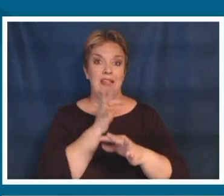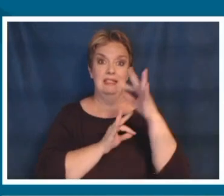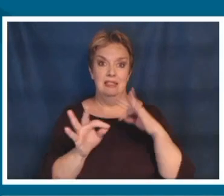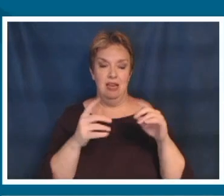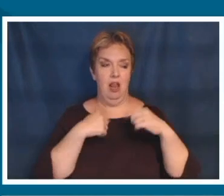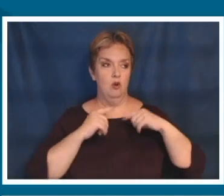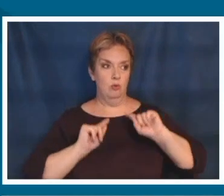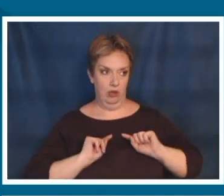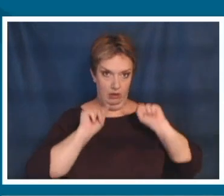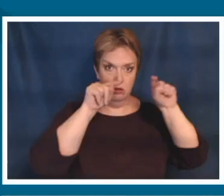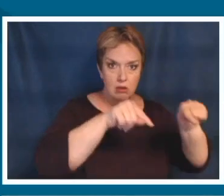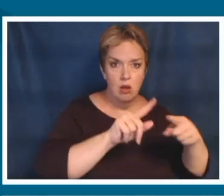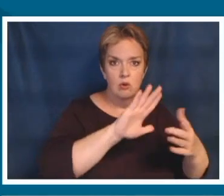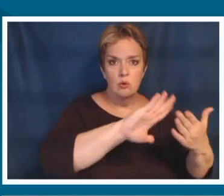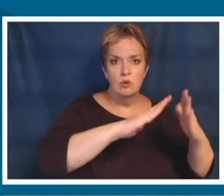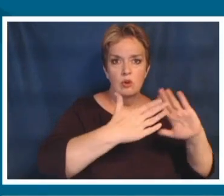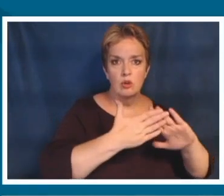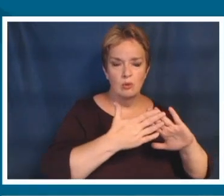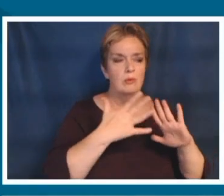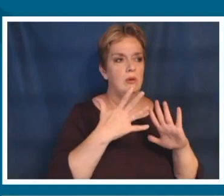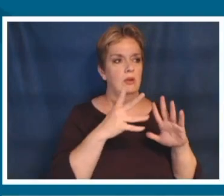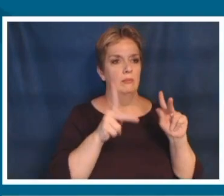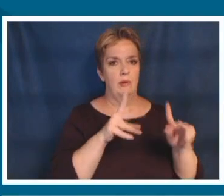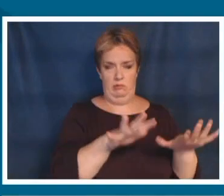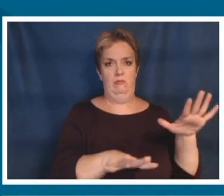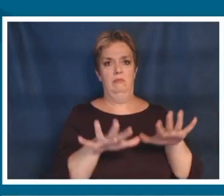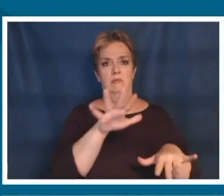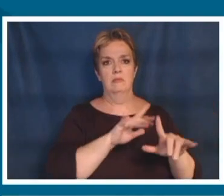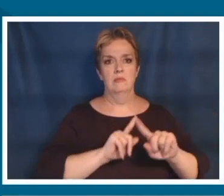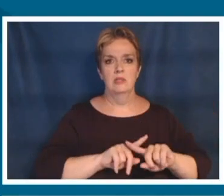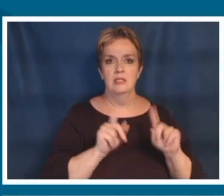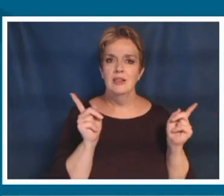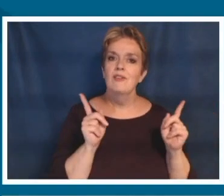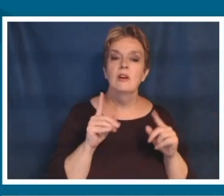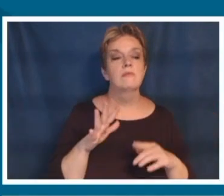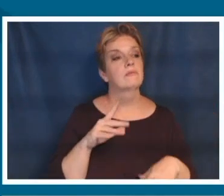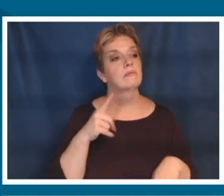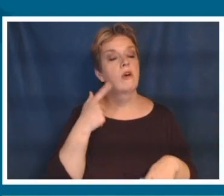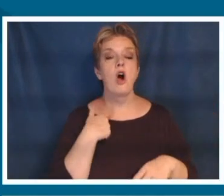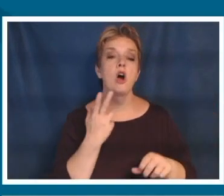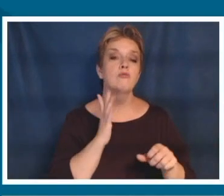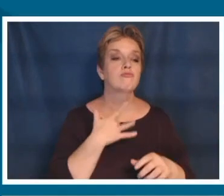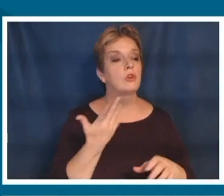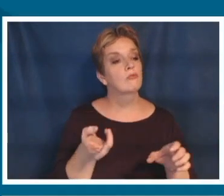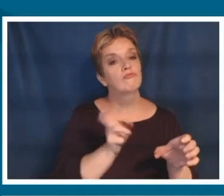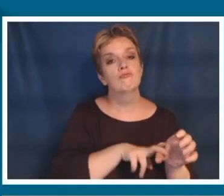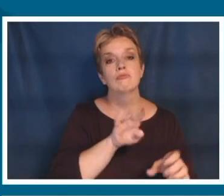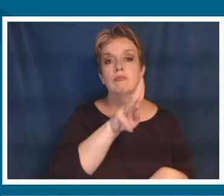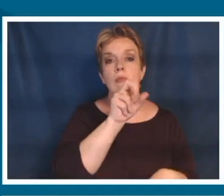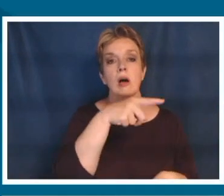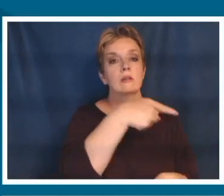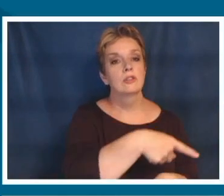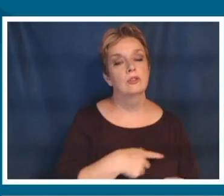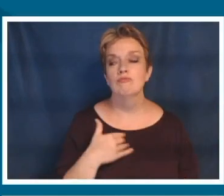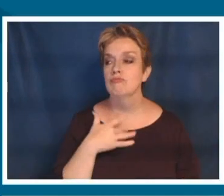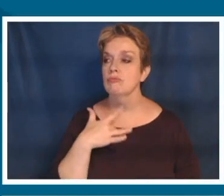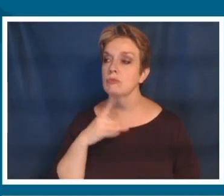into a museum environment right so this is an experiment this is kind of one of